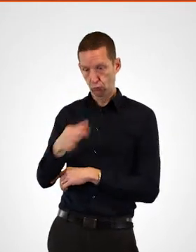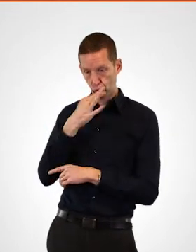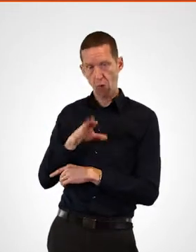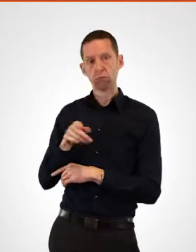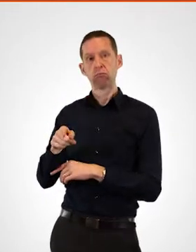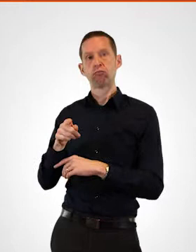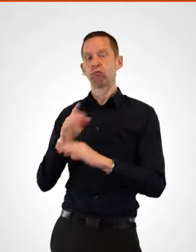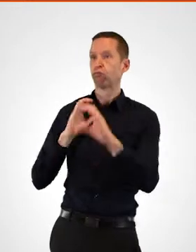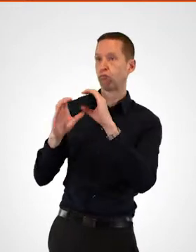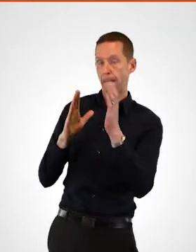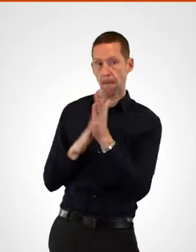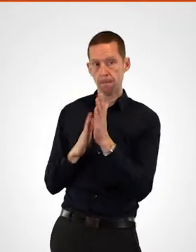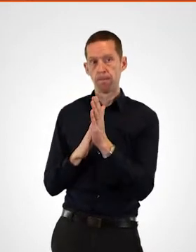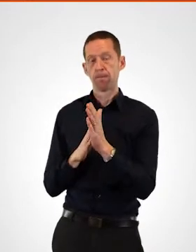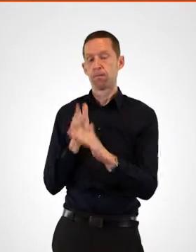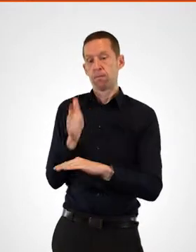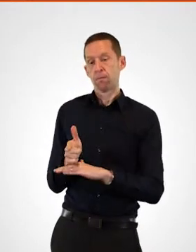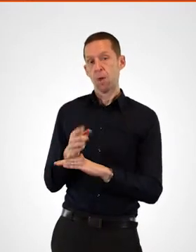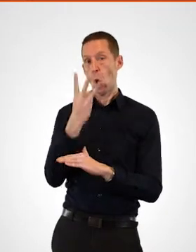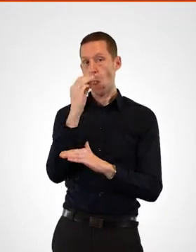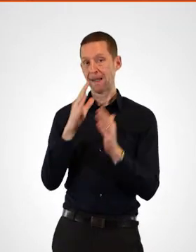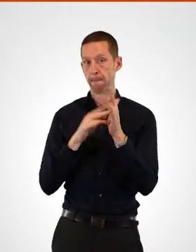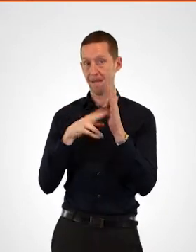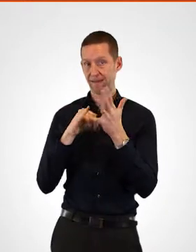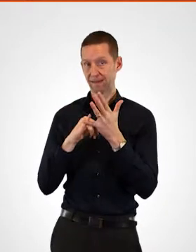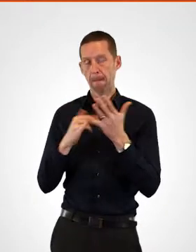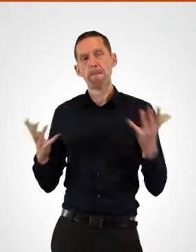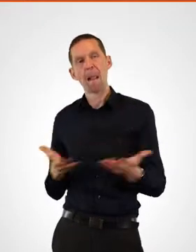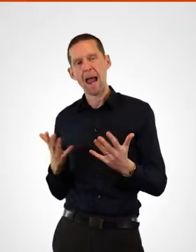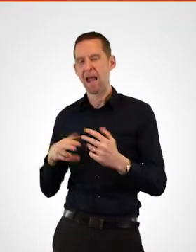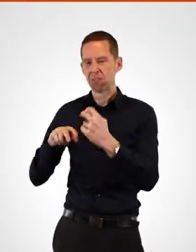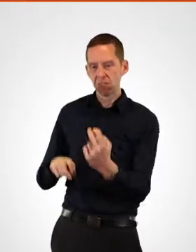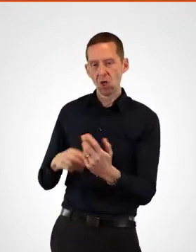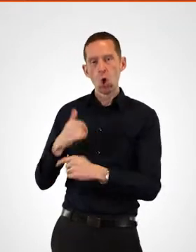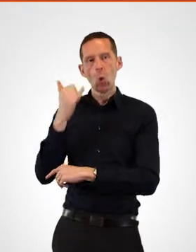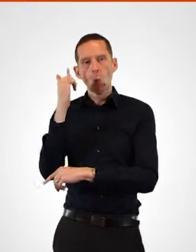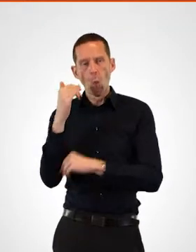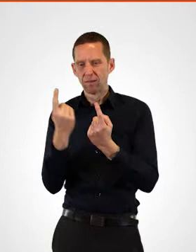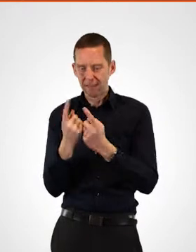chatting to mum in a 30-minute play session where they've got some toys, they perhaps have a theme before